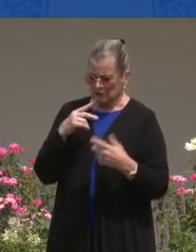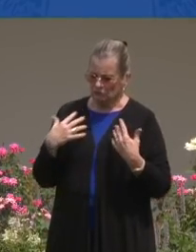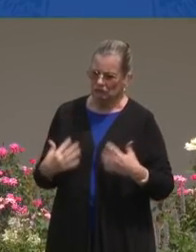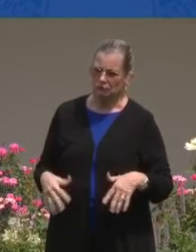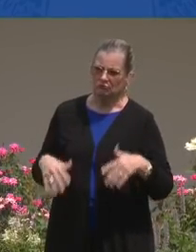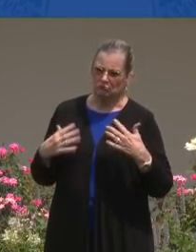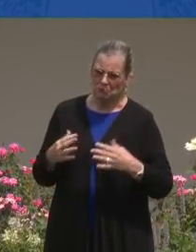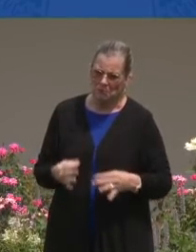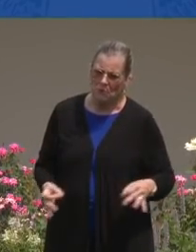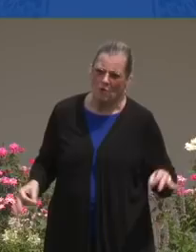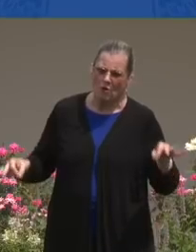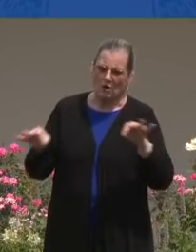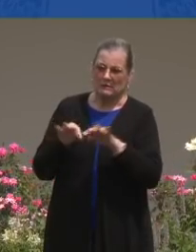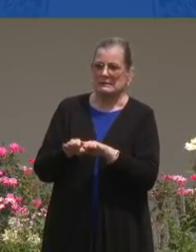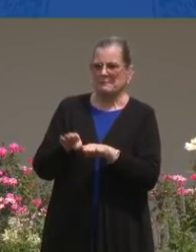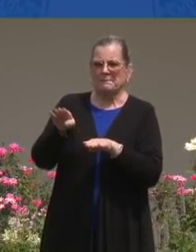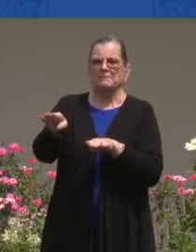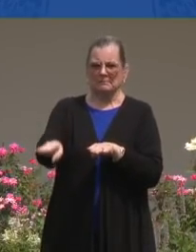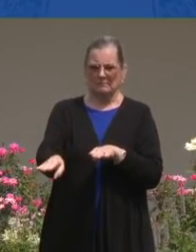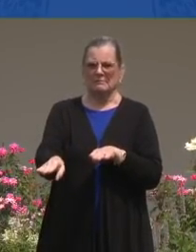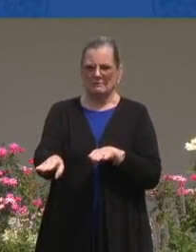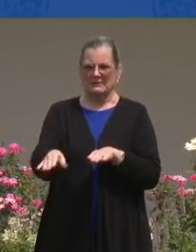but there is still so much work to be done.